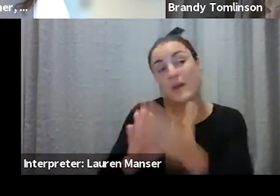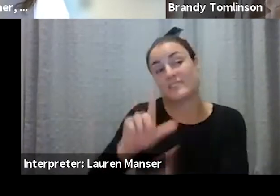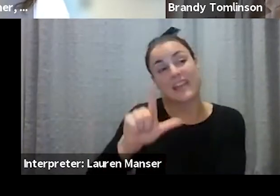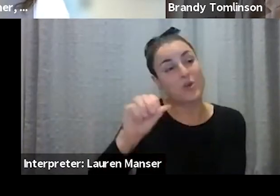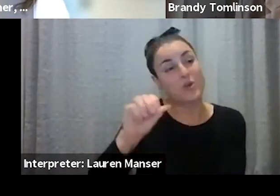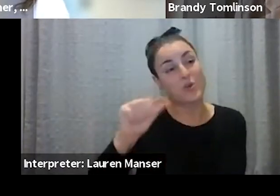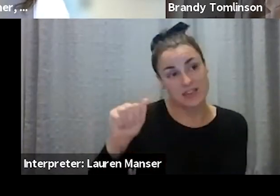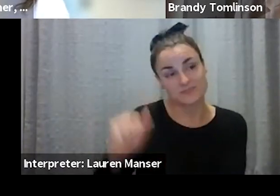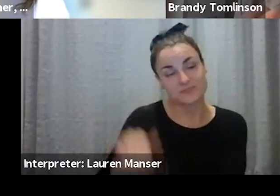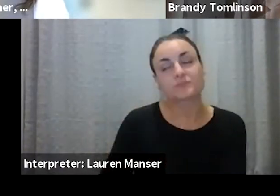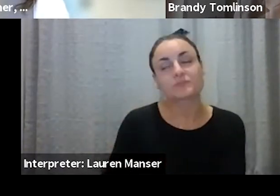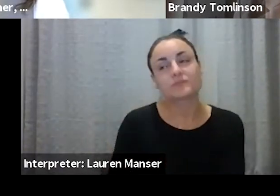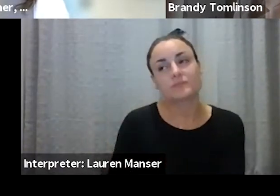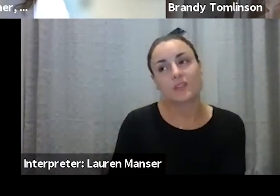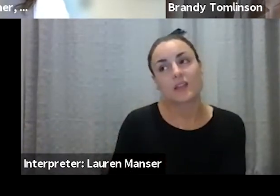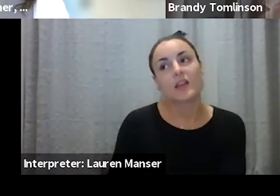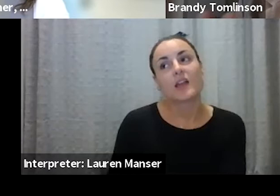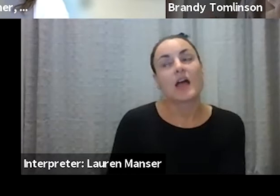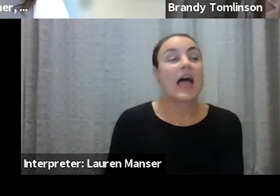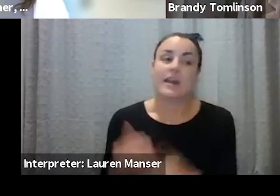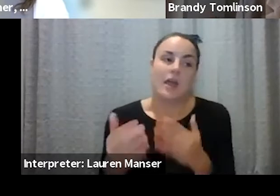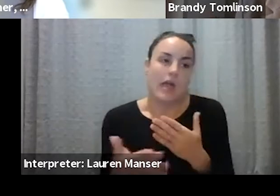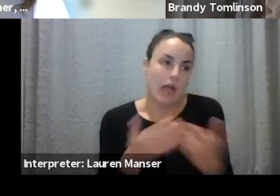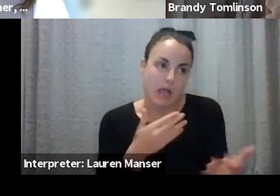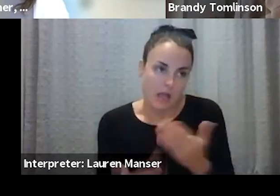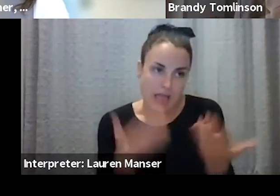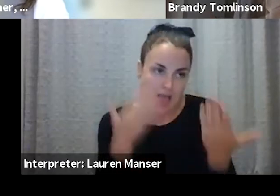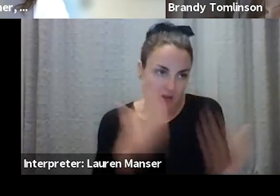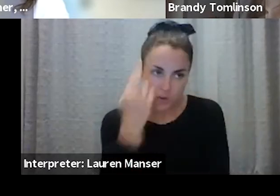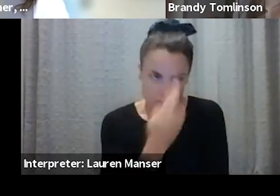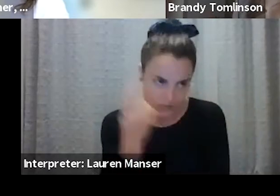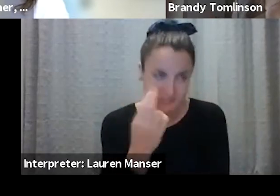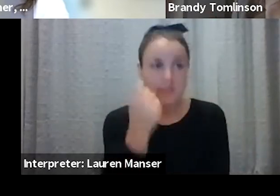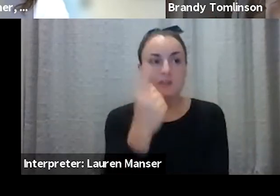for some reason, they're not offering a leave of absence, as reasonable accommodation to students